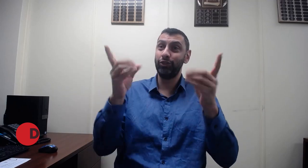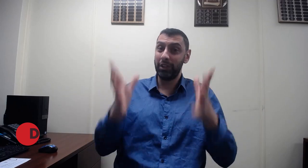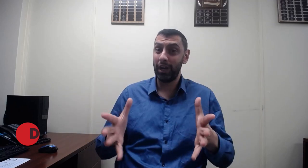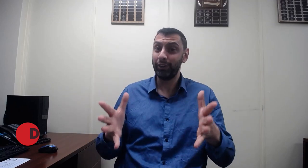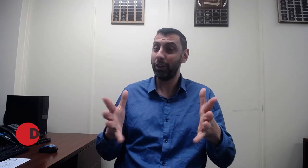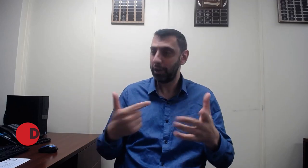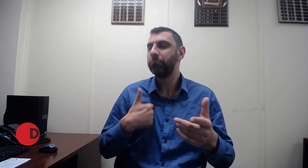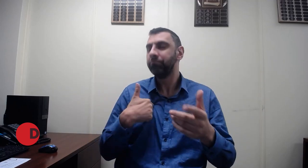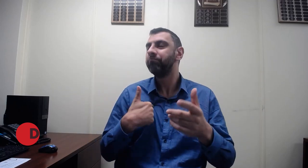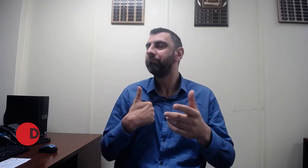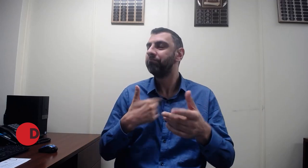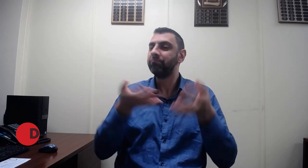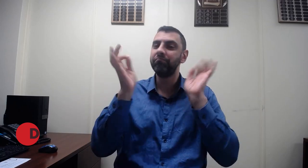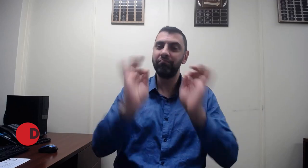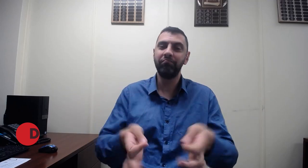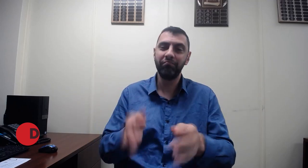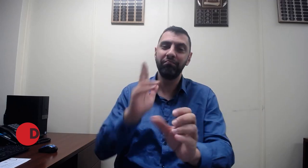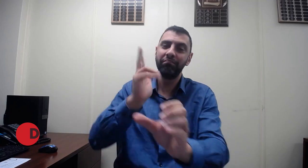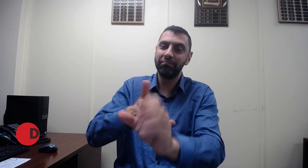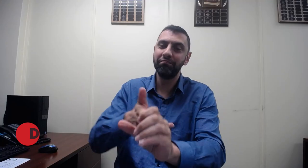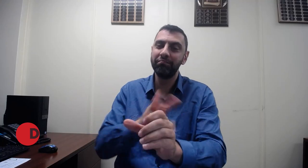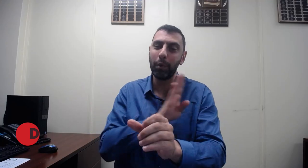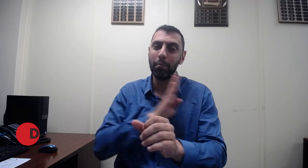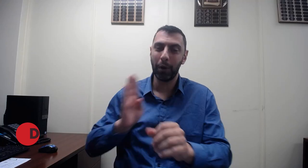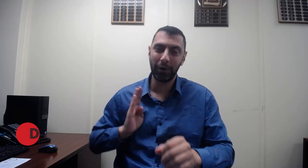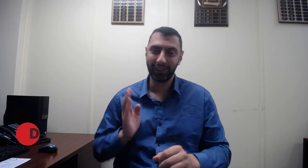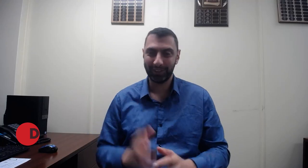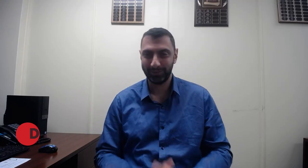When I completed as project director, I decided to join the board.